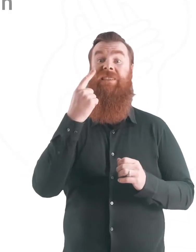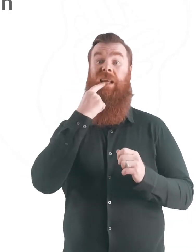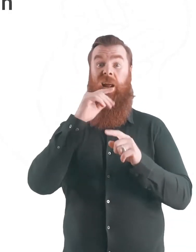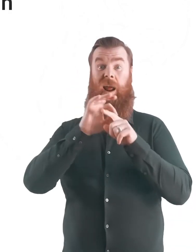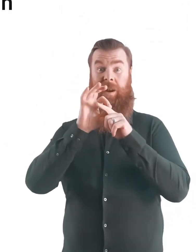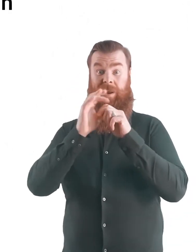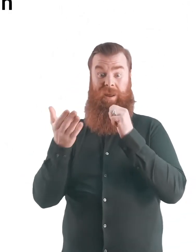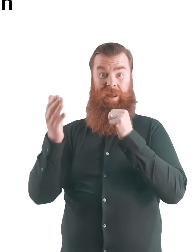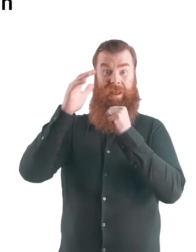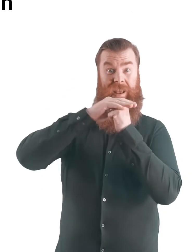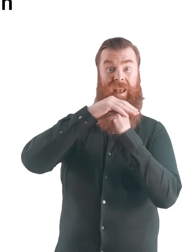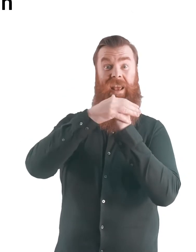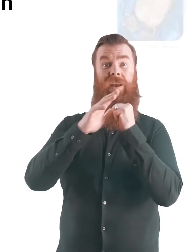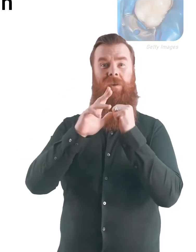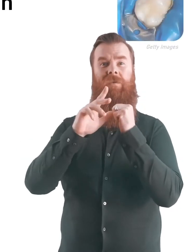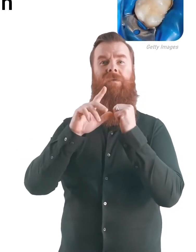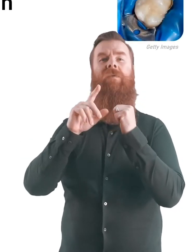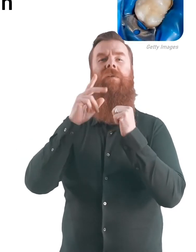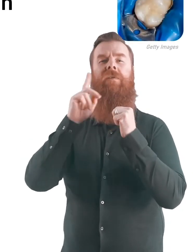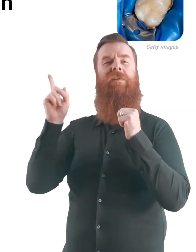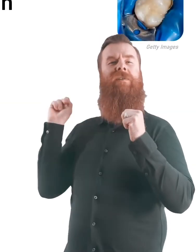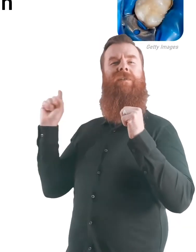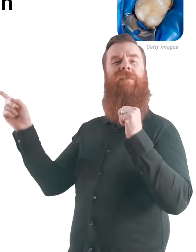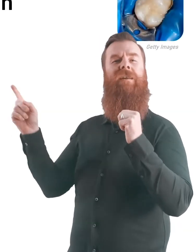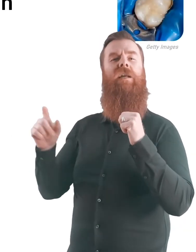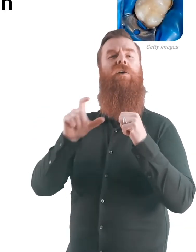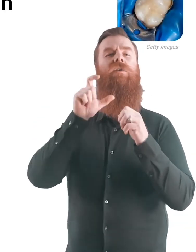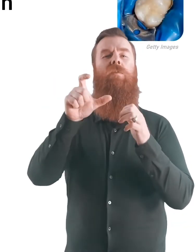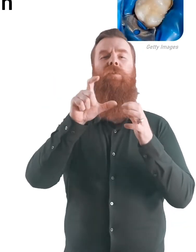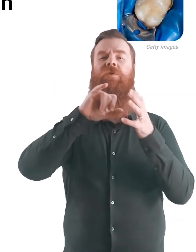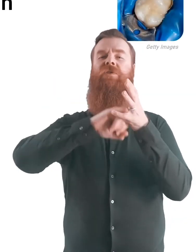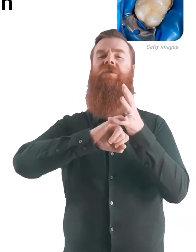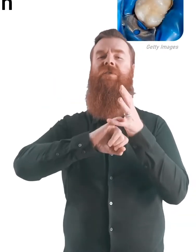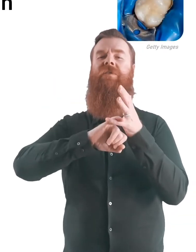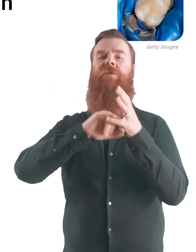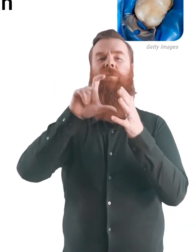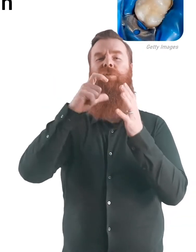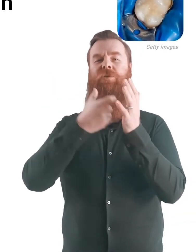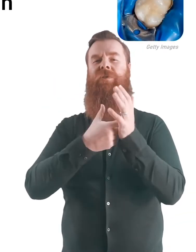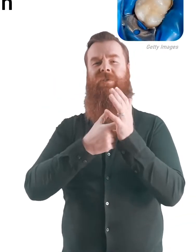The first tooth-coloured material we will discuss is composite resin.